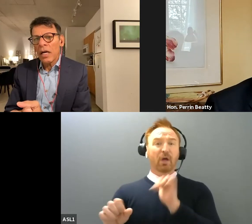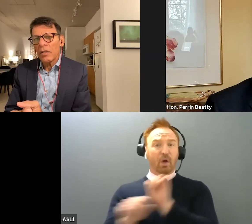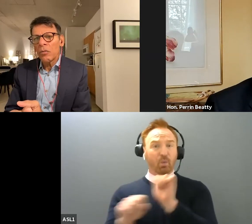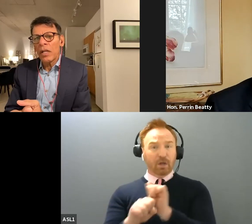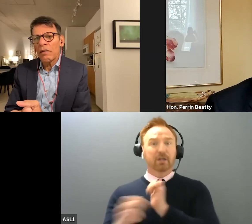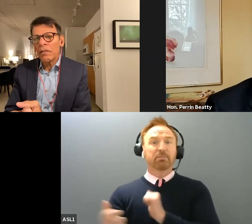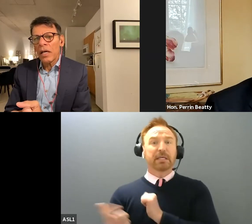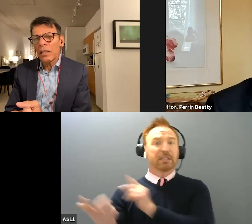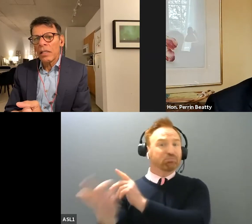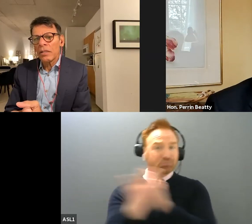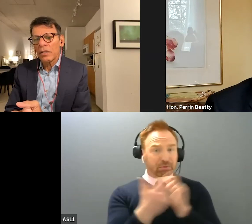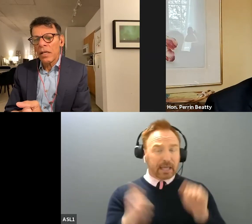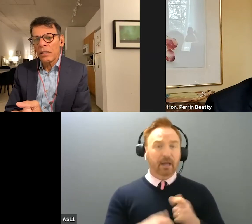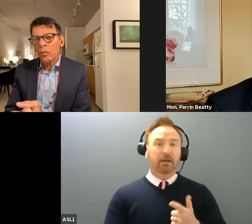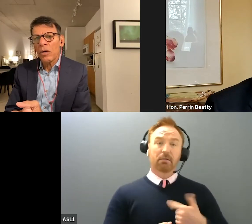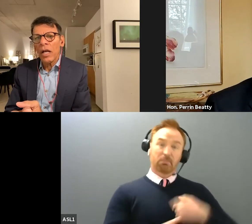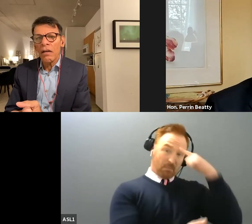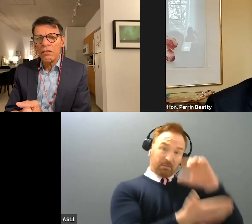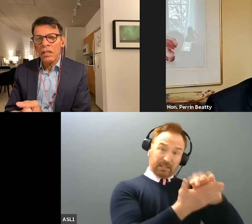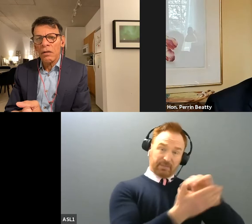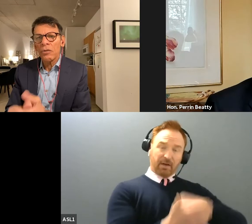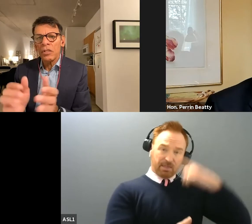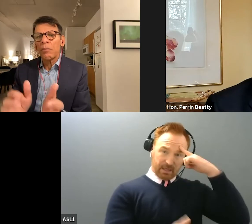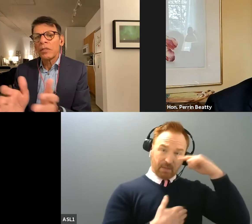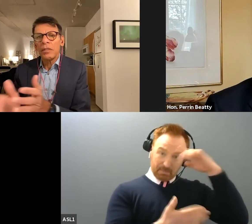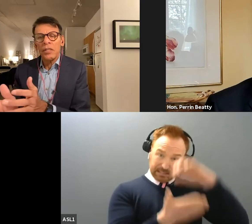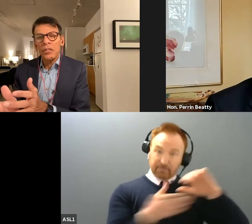I do believe that these are things that we're going to have to figure out. Some businesses